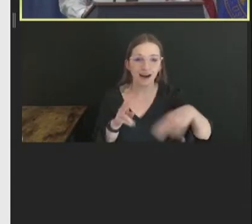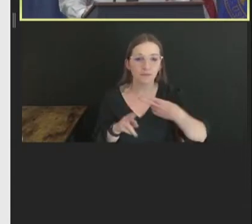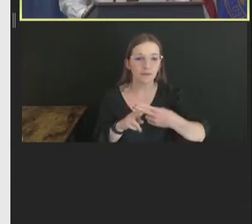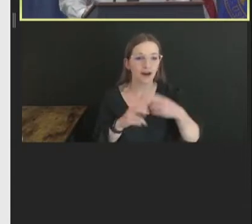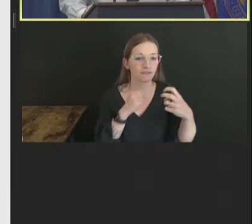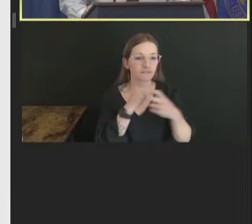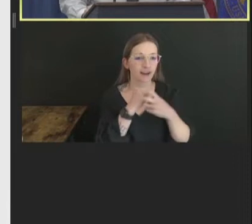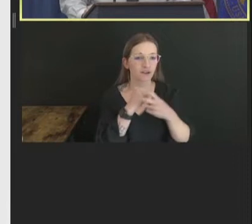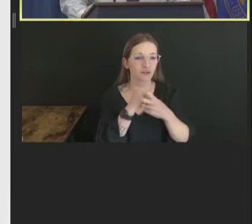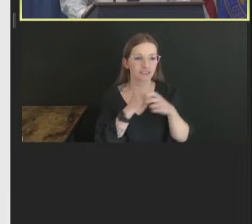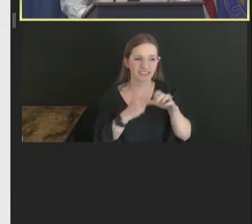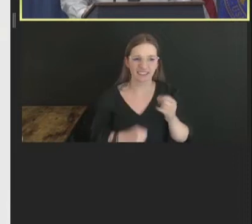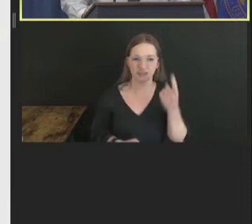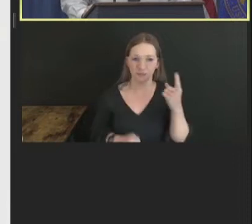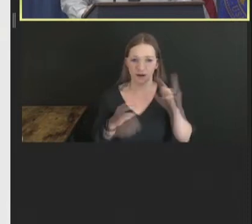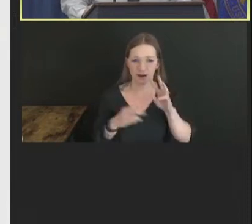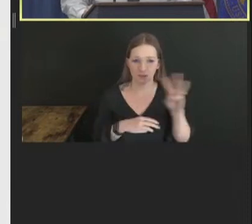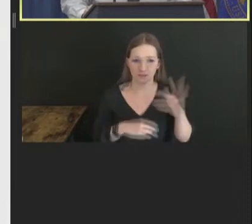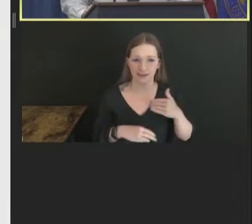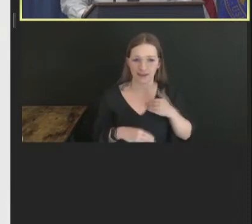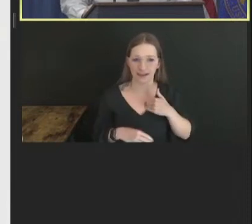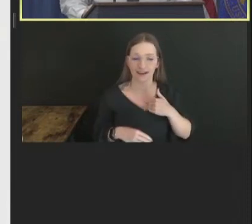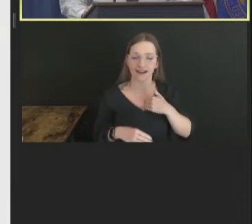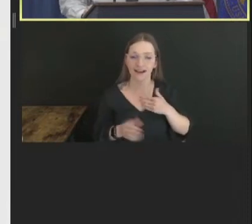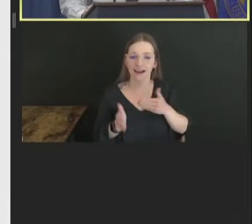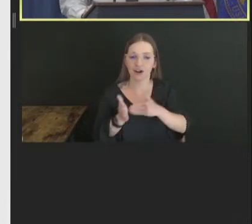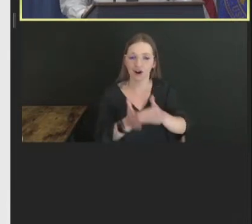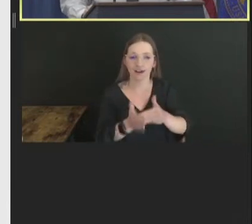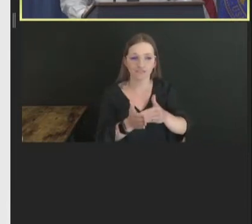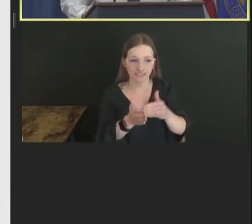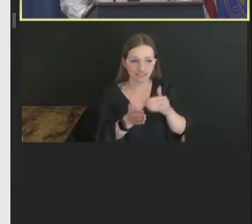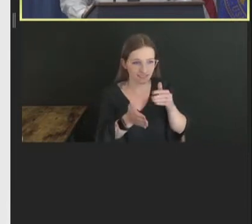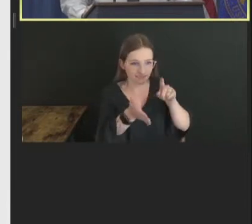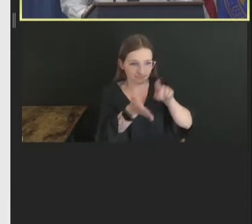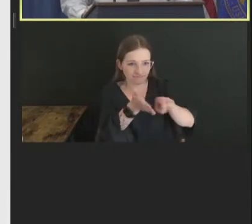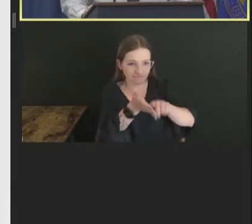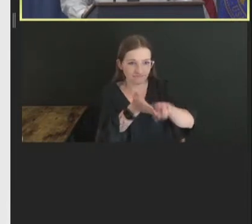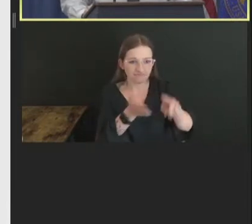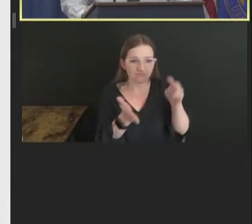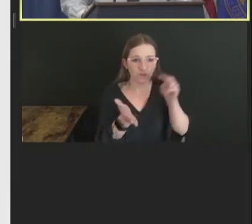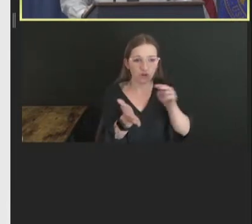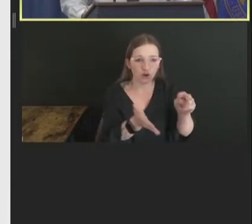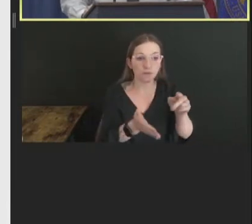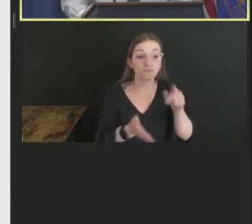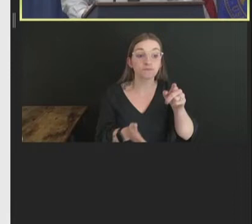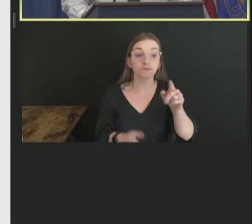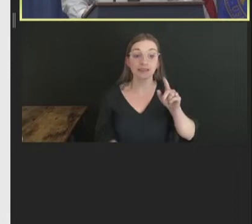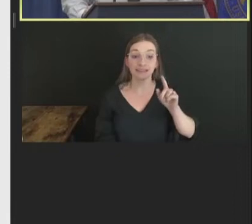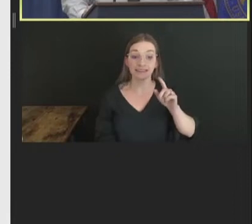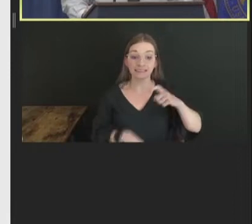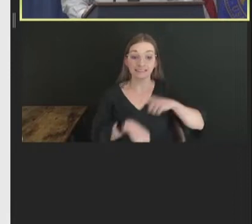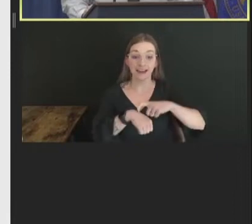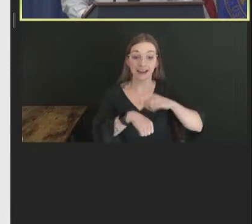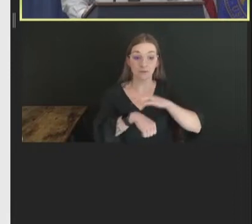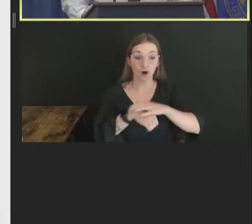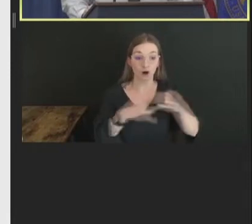Essentially, it's time on the x-axis, and the different variants are color coded. The